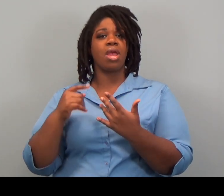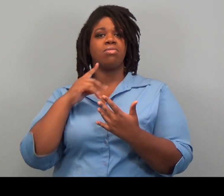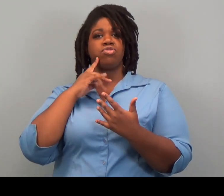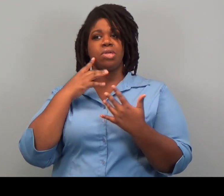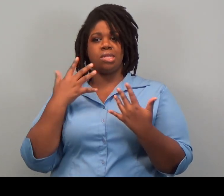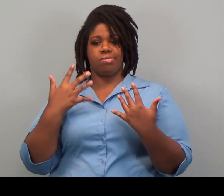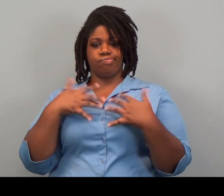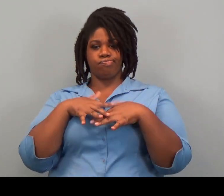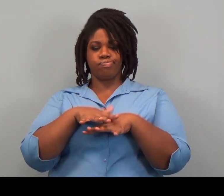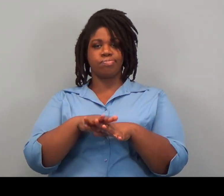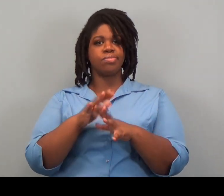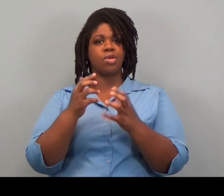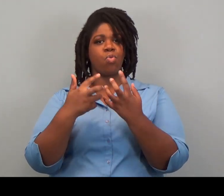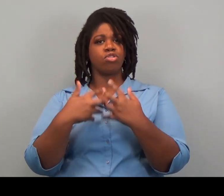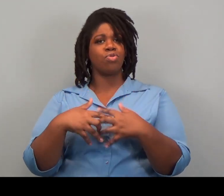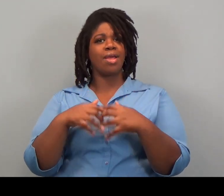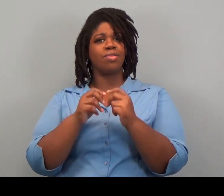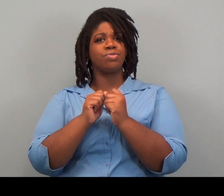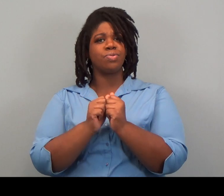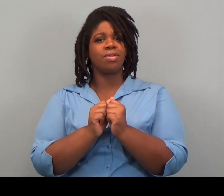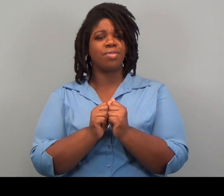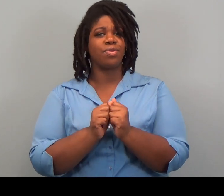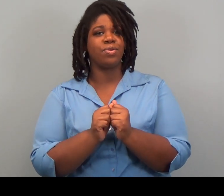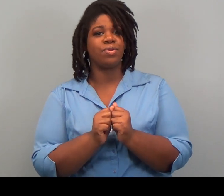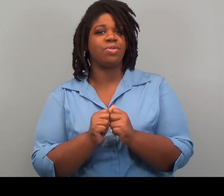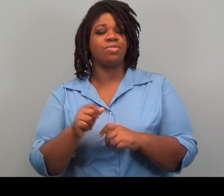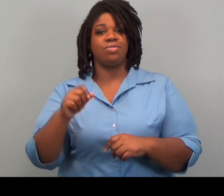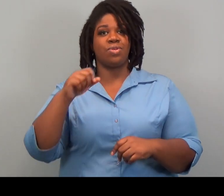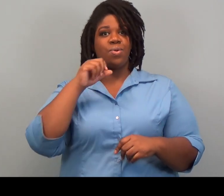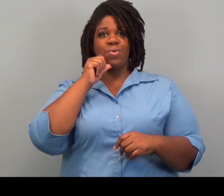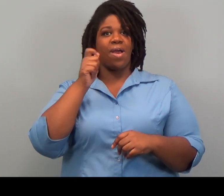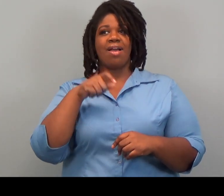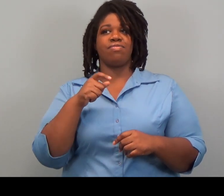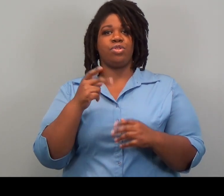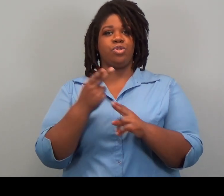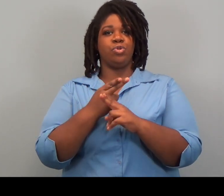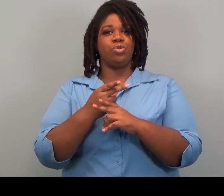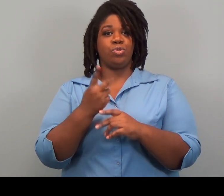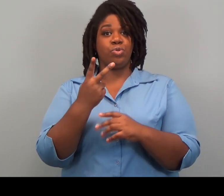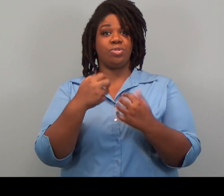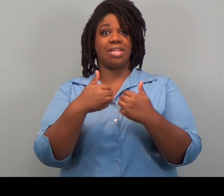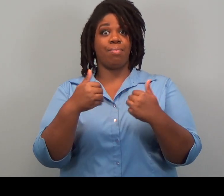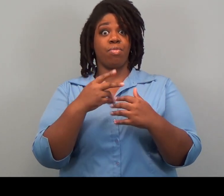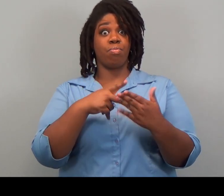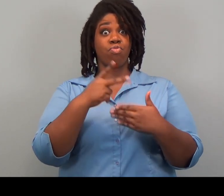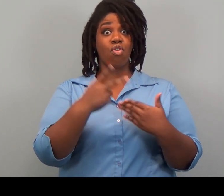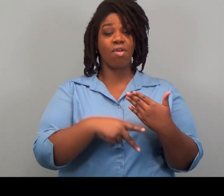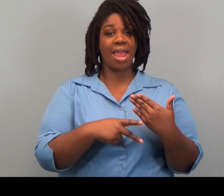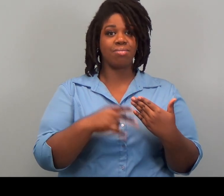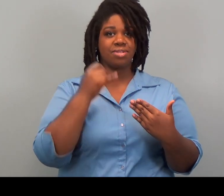so that, you know, you're not really taking two steps ahead by using two programs of Community Action Duluth,